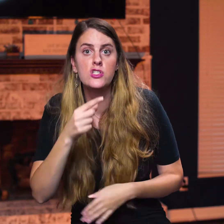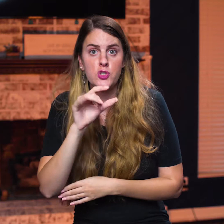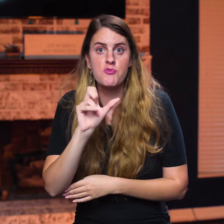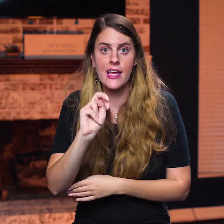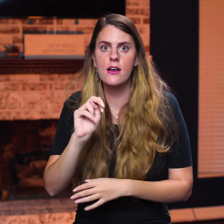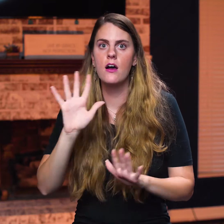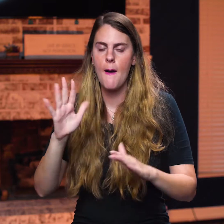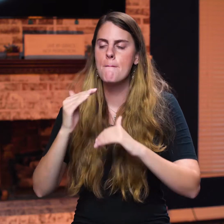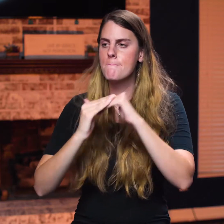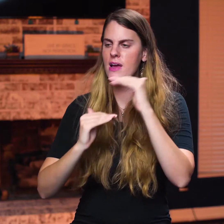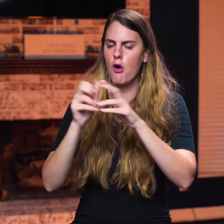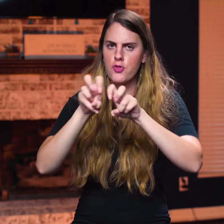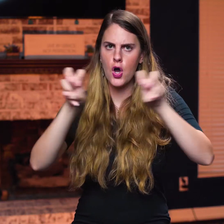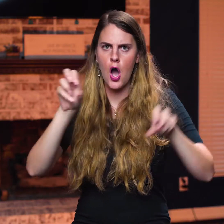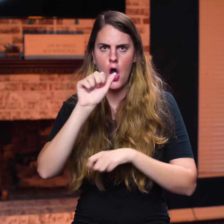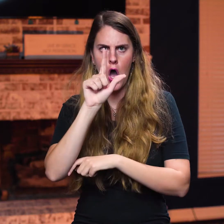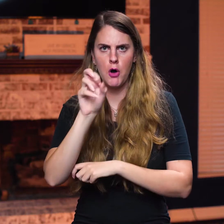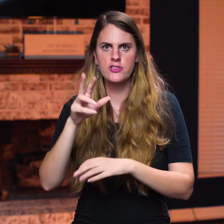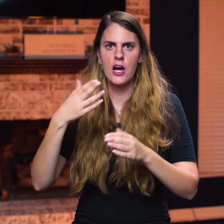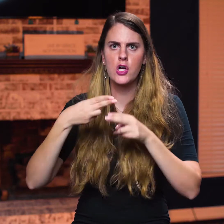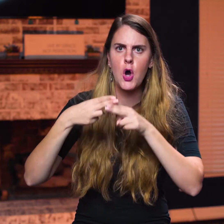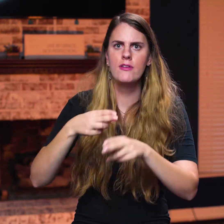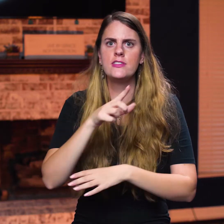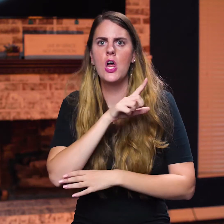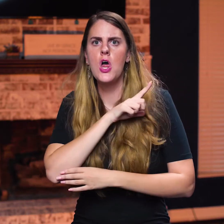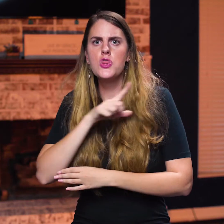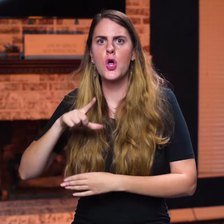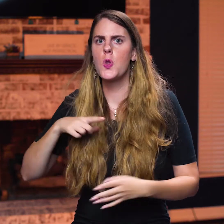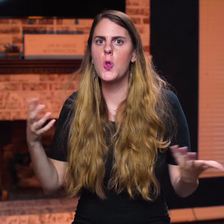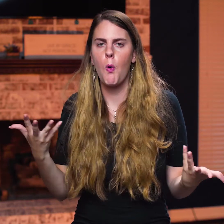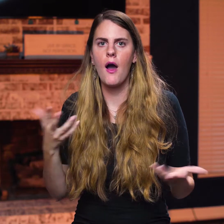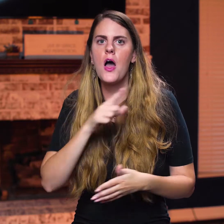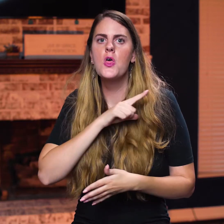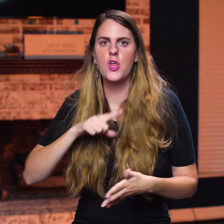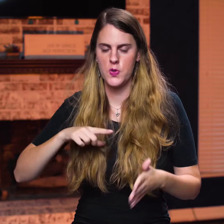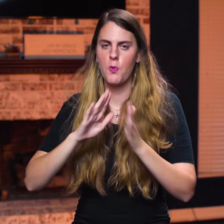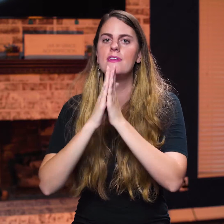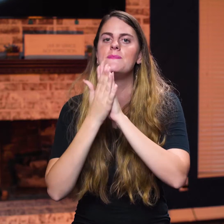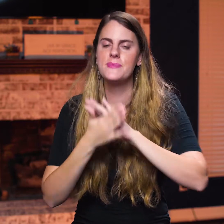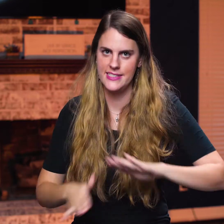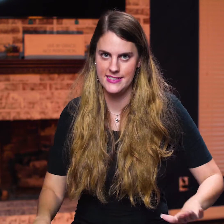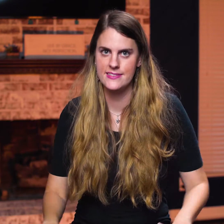Gideon builds an altar and calls it The Lord is Peace.